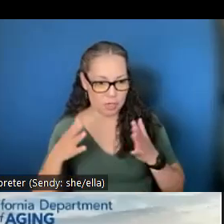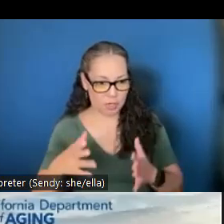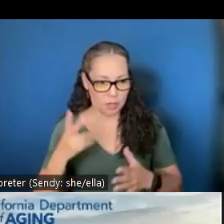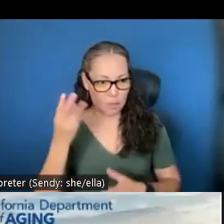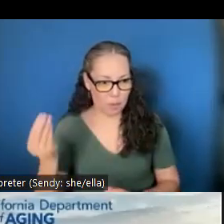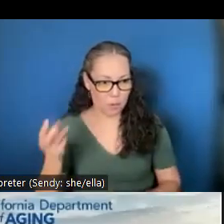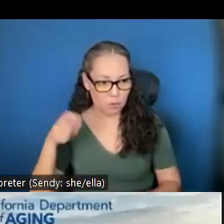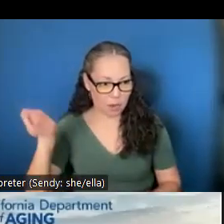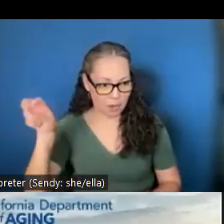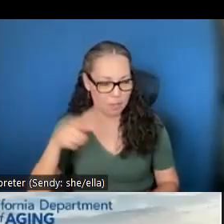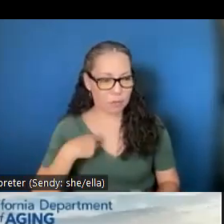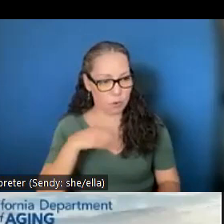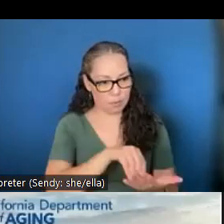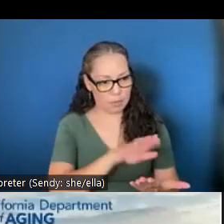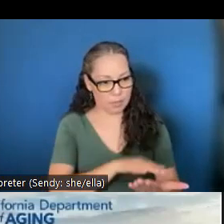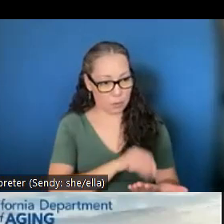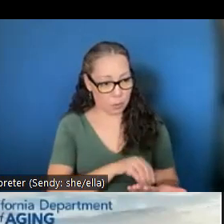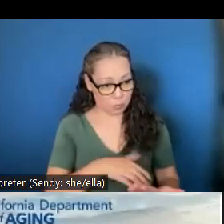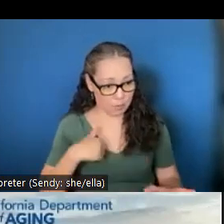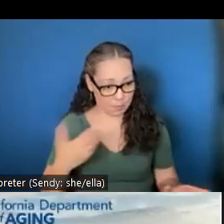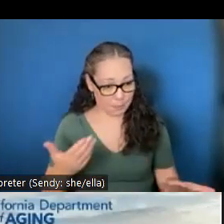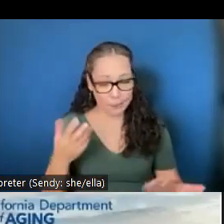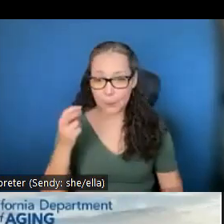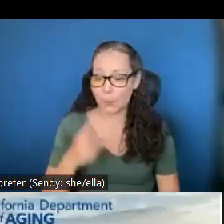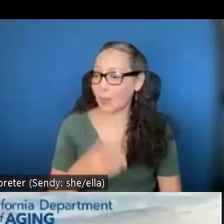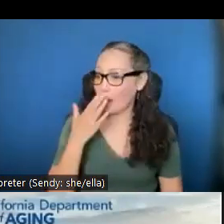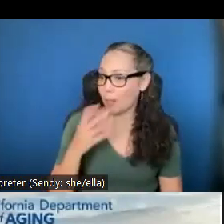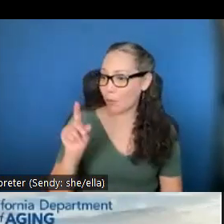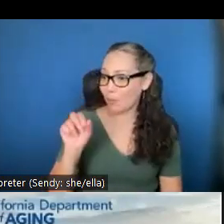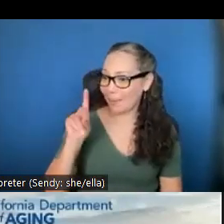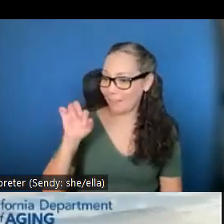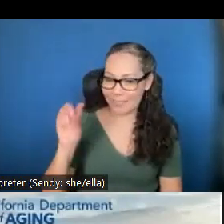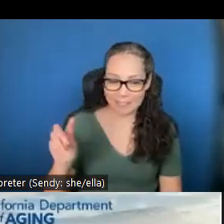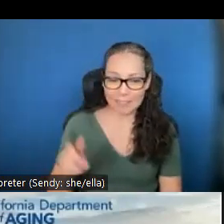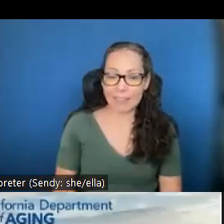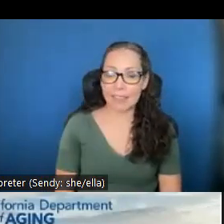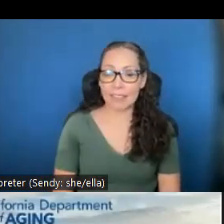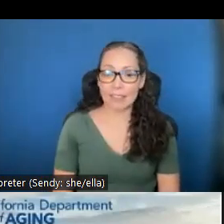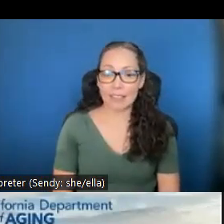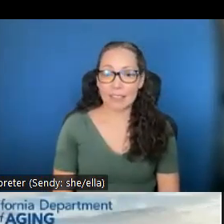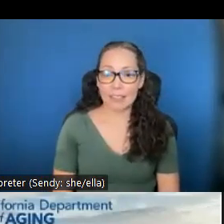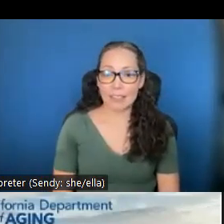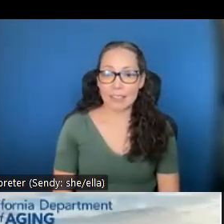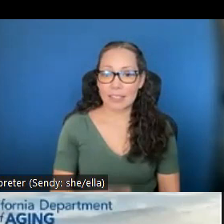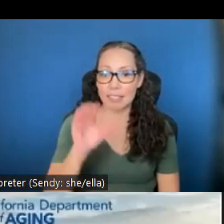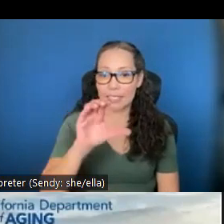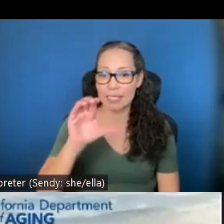be taking copious notes great thank you David uh next we have ccoa California Commission on